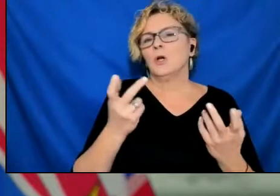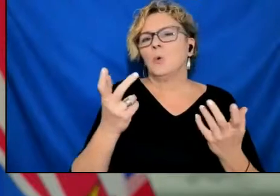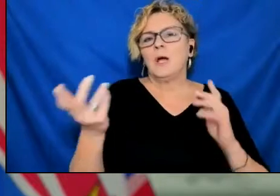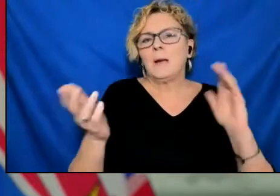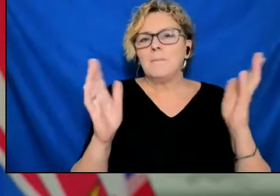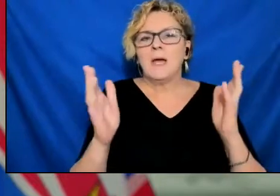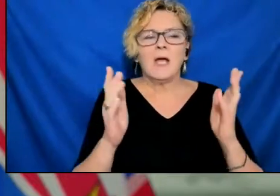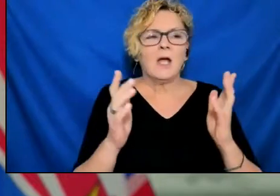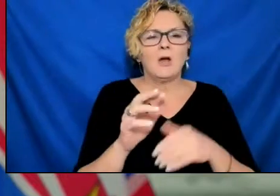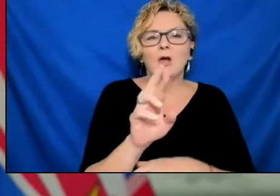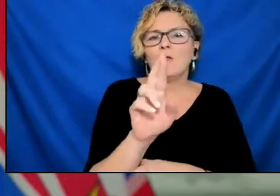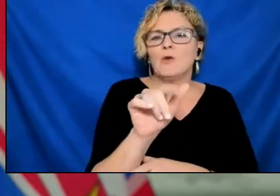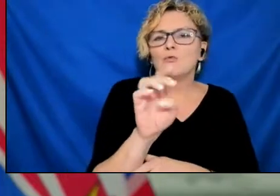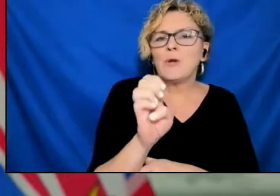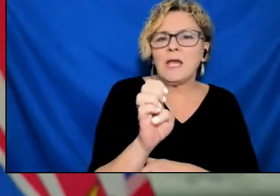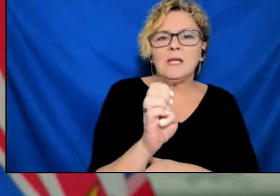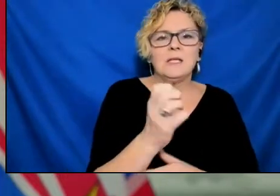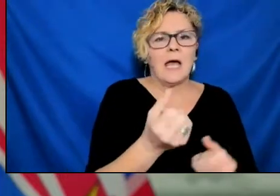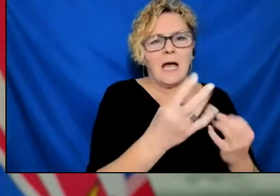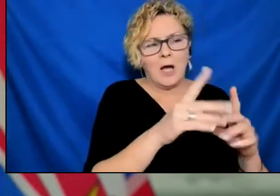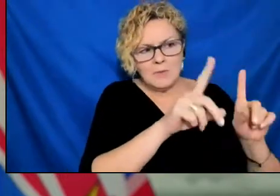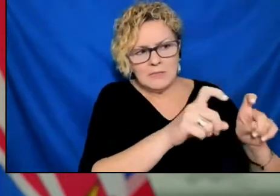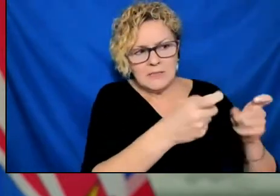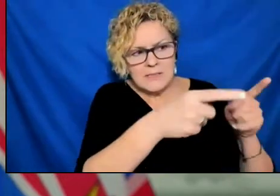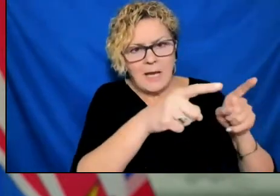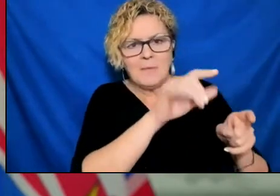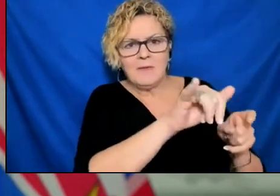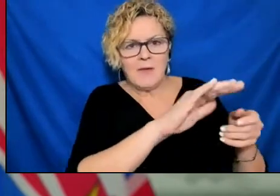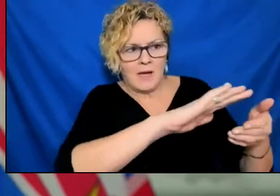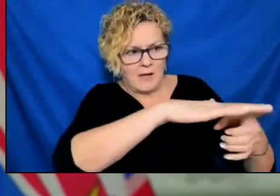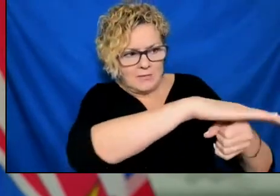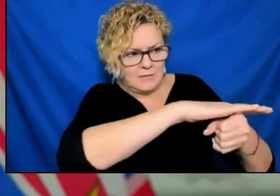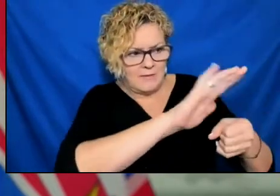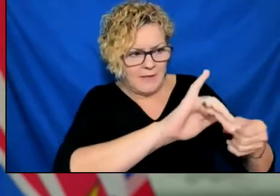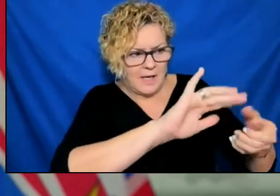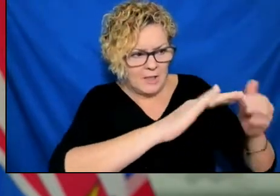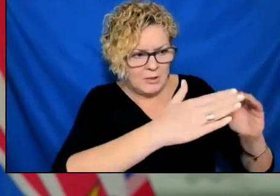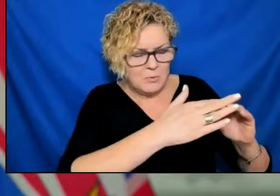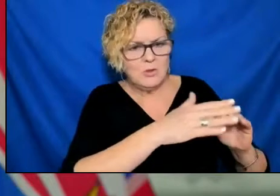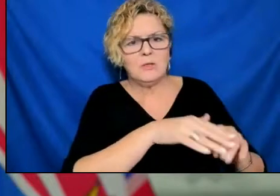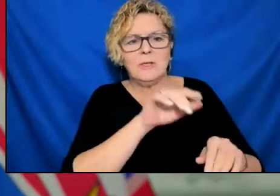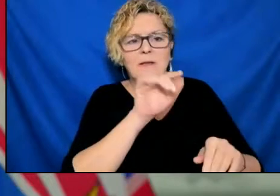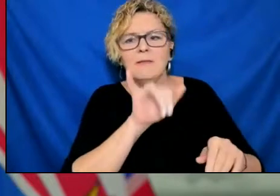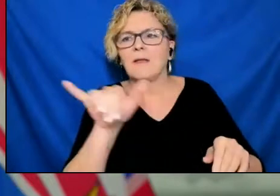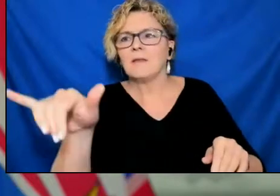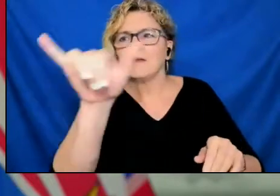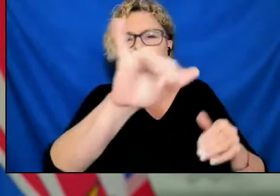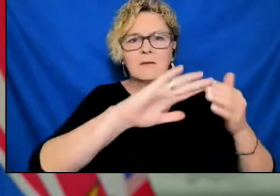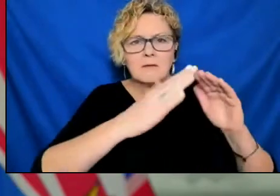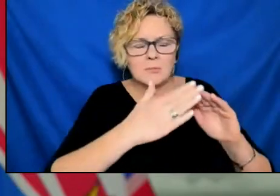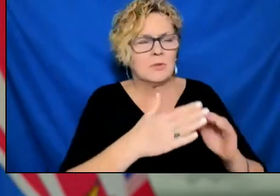We look at things like the rate of testing in different communities, in different parts